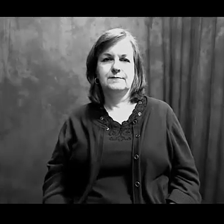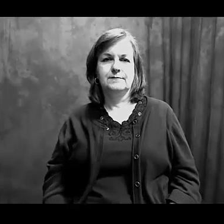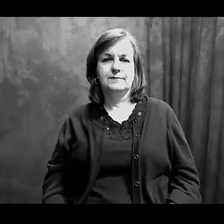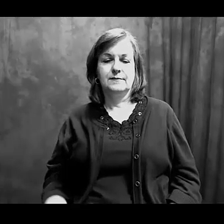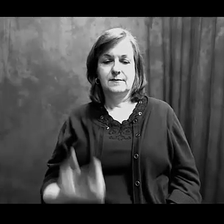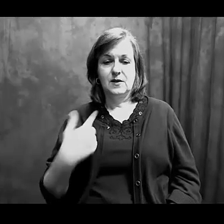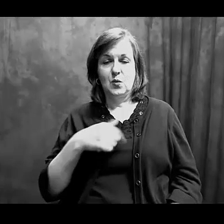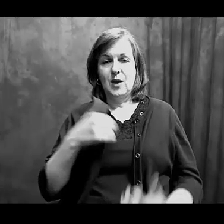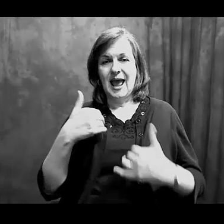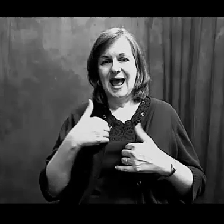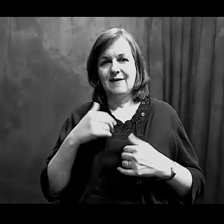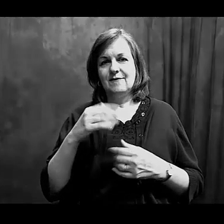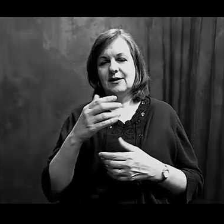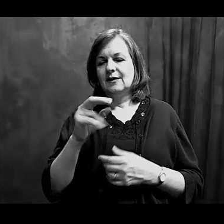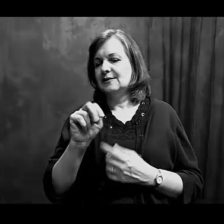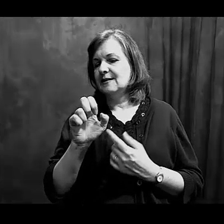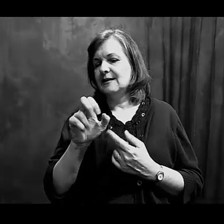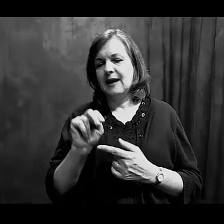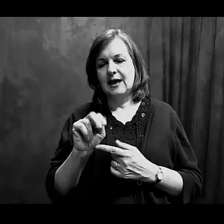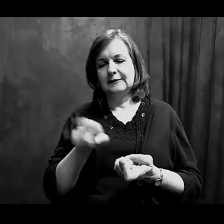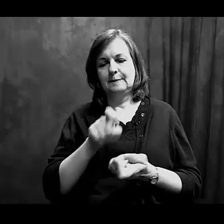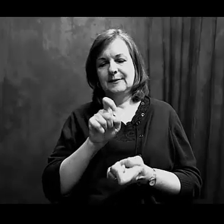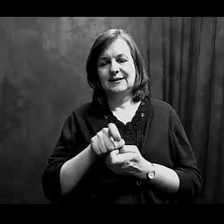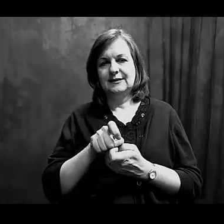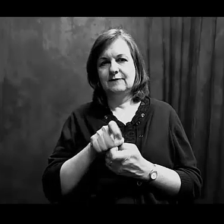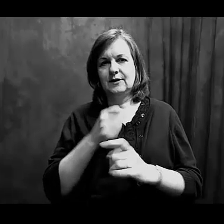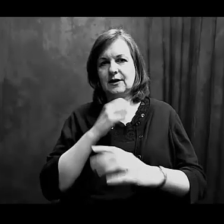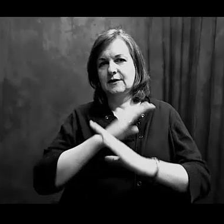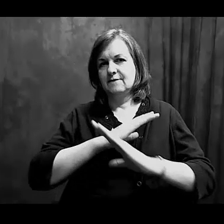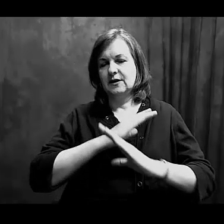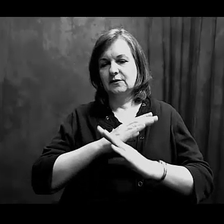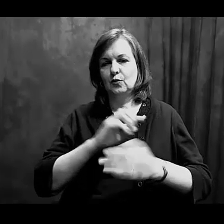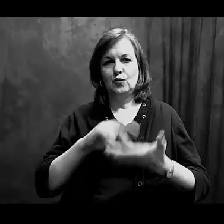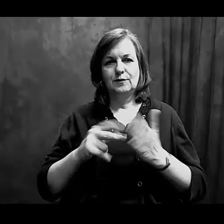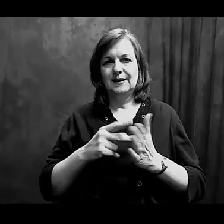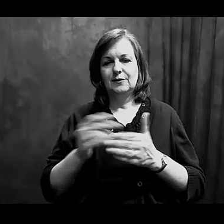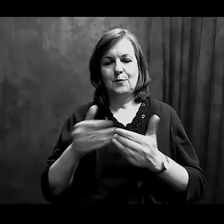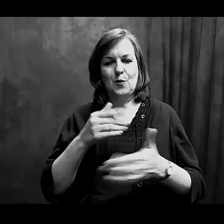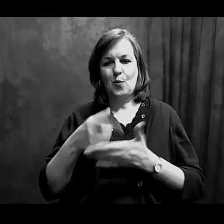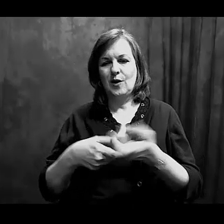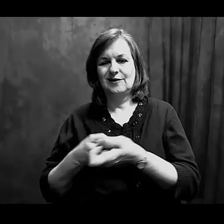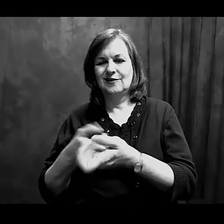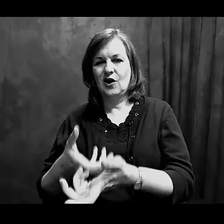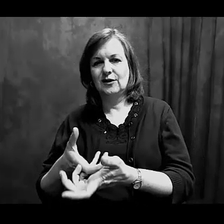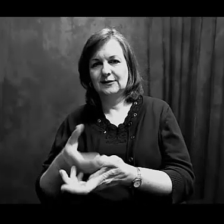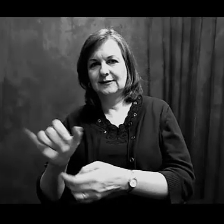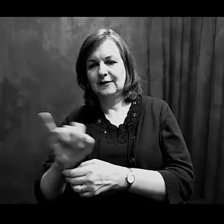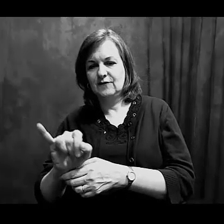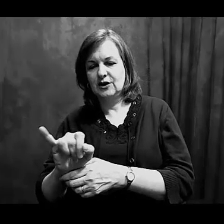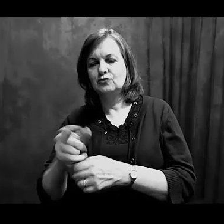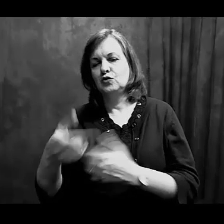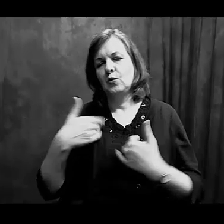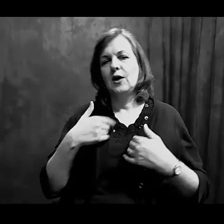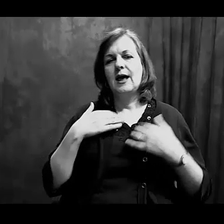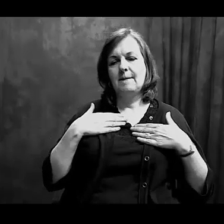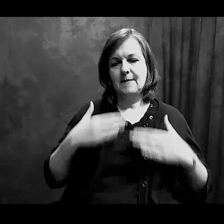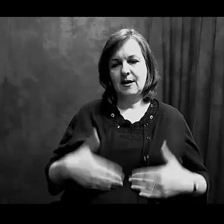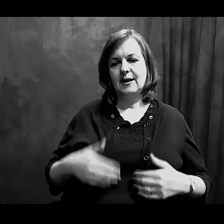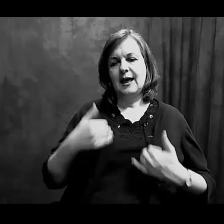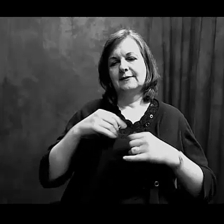we can have nonspecific defenses - so this is the idea that no matter what you're exposed to you're going to the same response -- fever